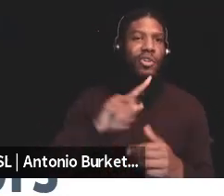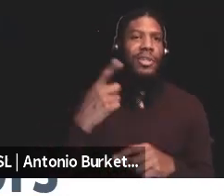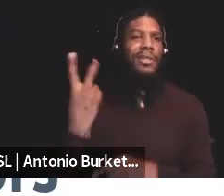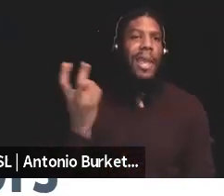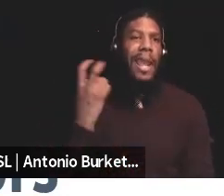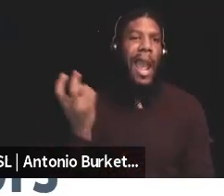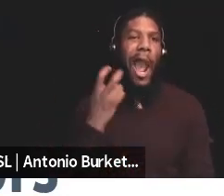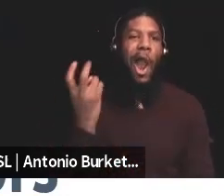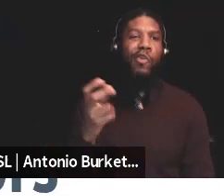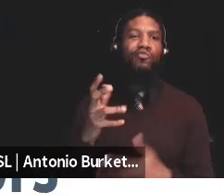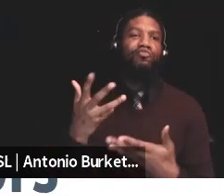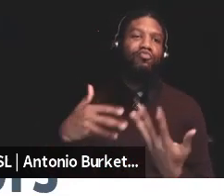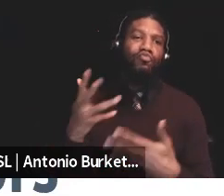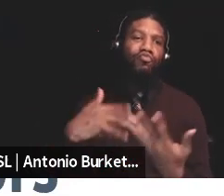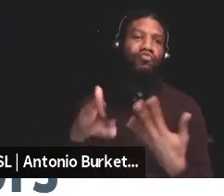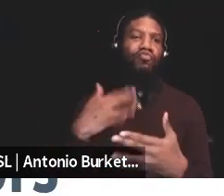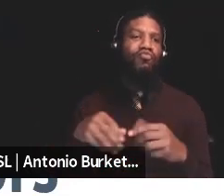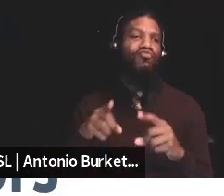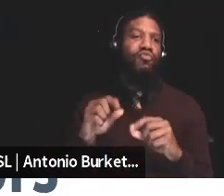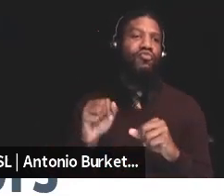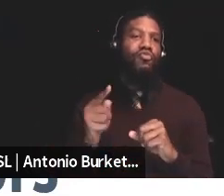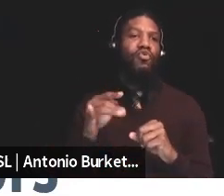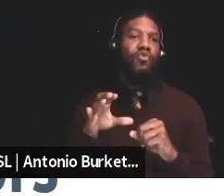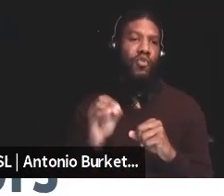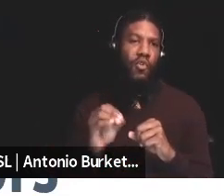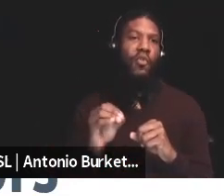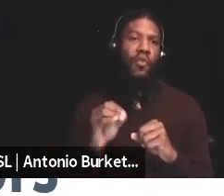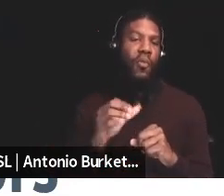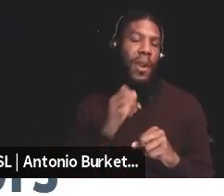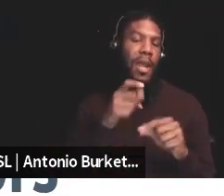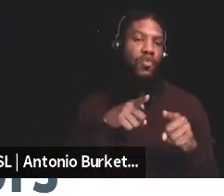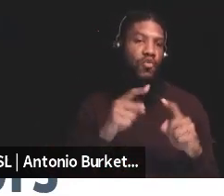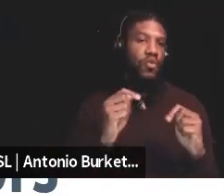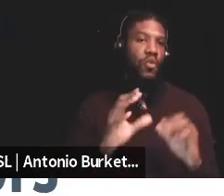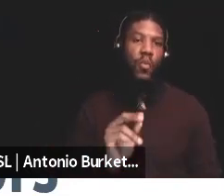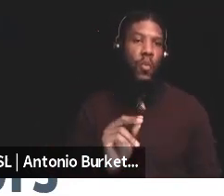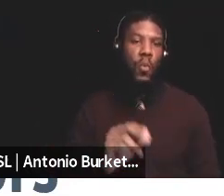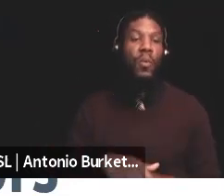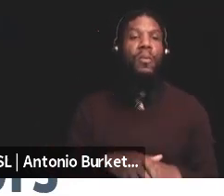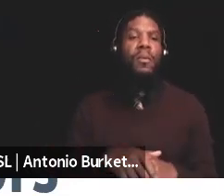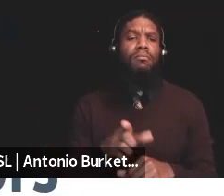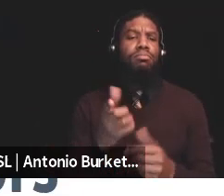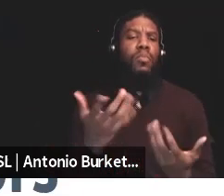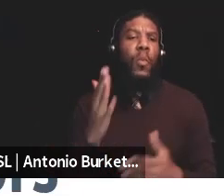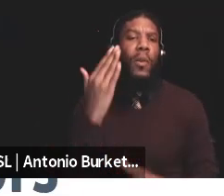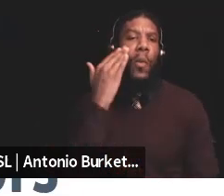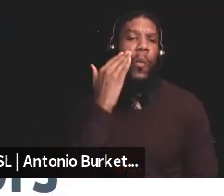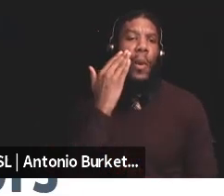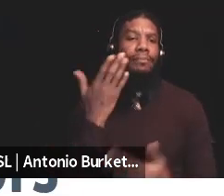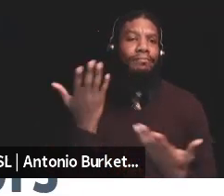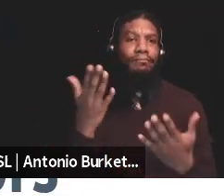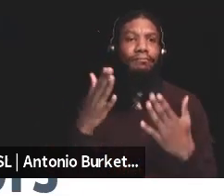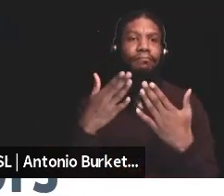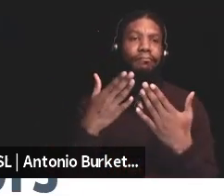studio while they were not tutoring. As you all probably know, in general tutors are a